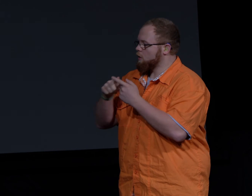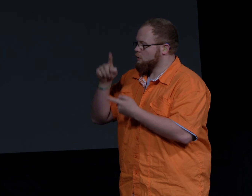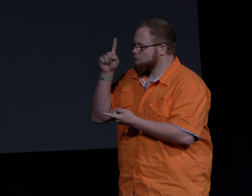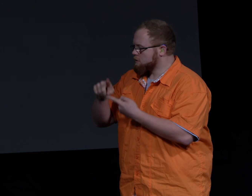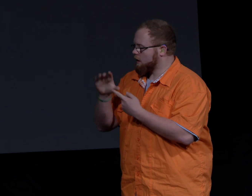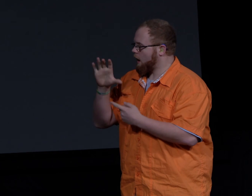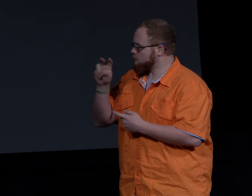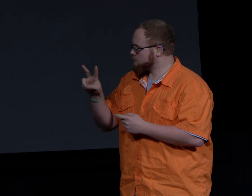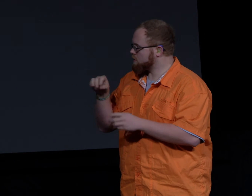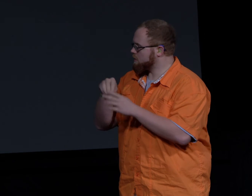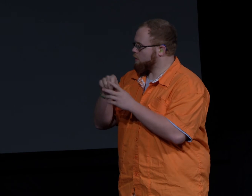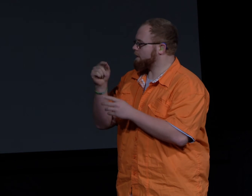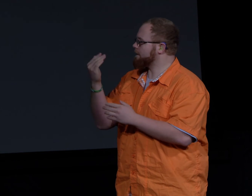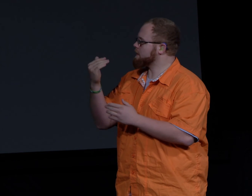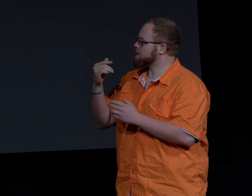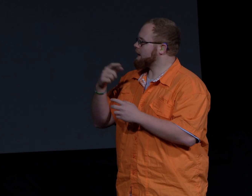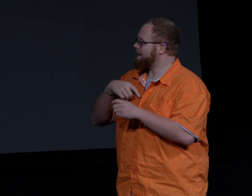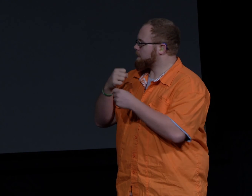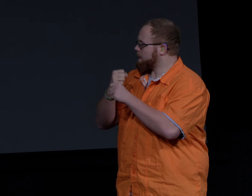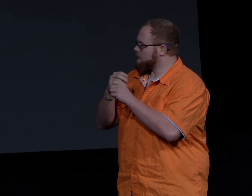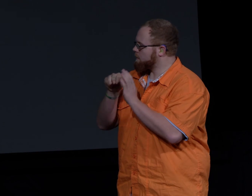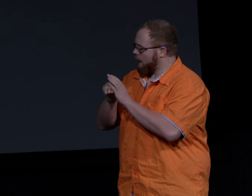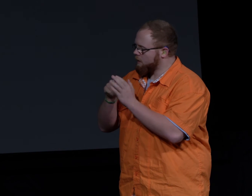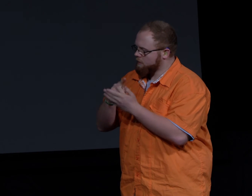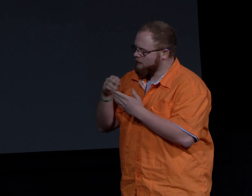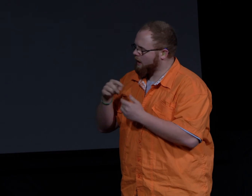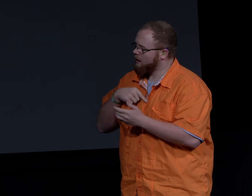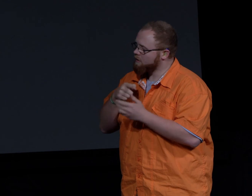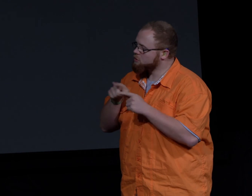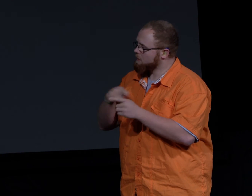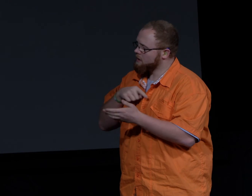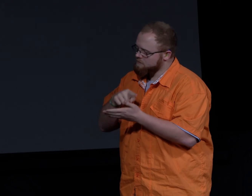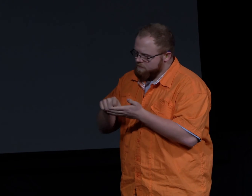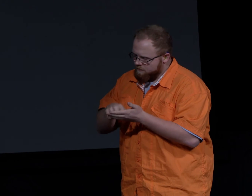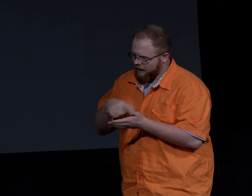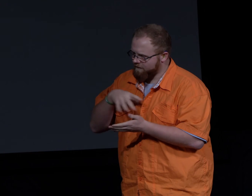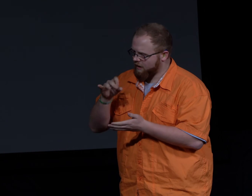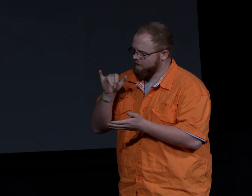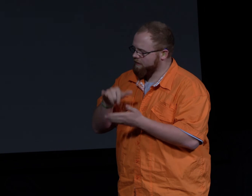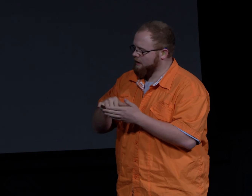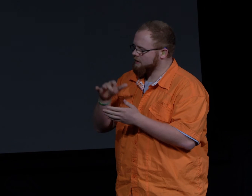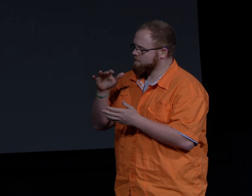at the environment and see how we can reduce CO2 and look at the different models.